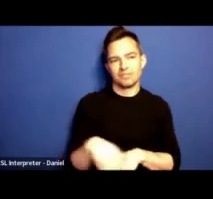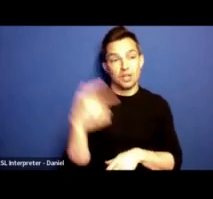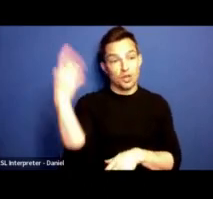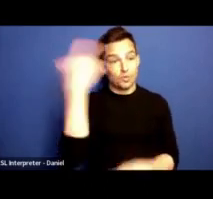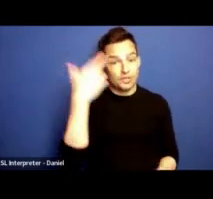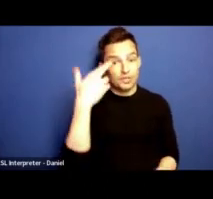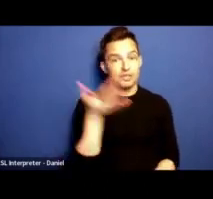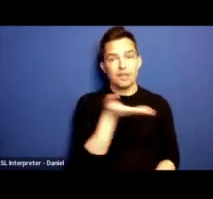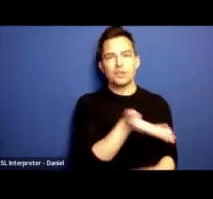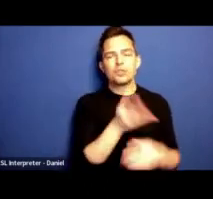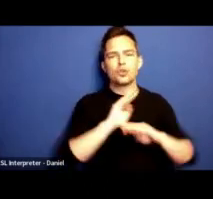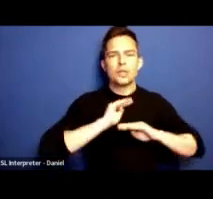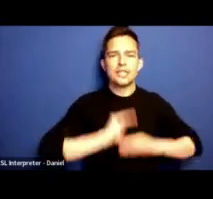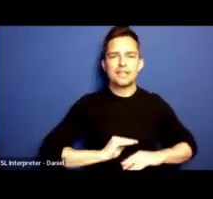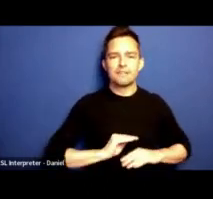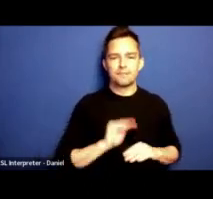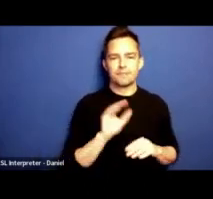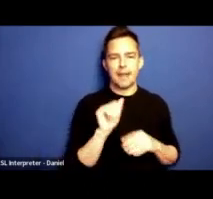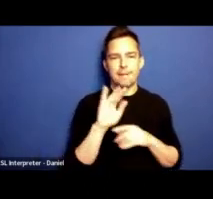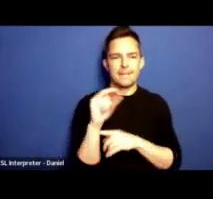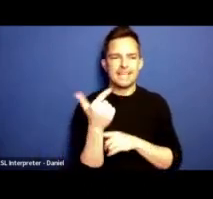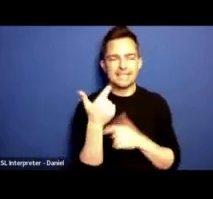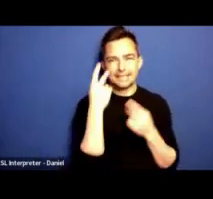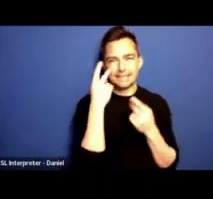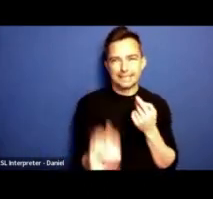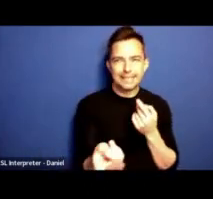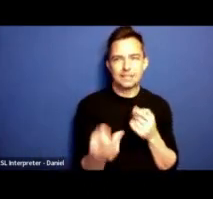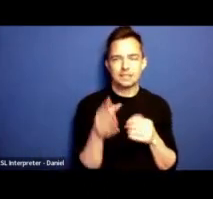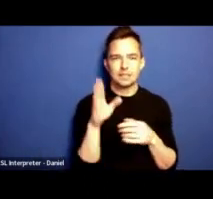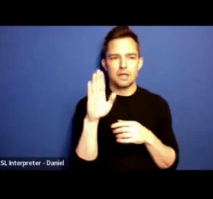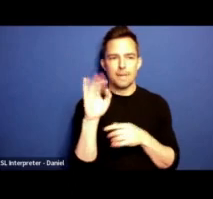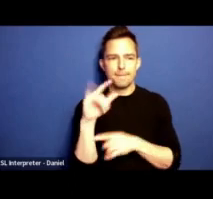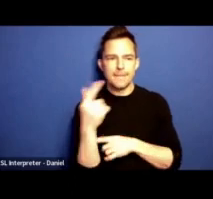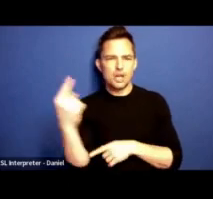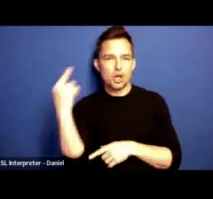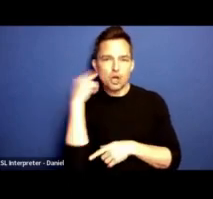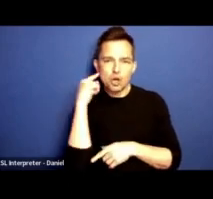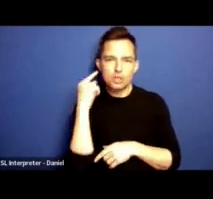this relief at being seen at being heard. At there is someone